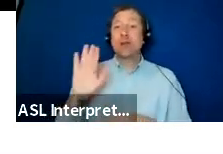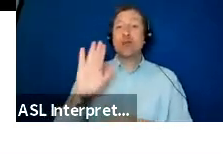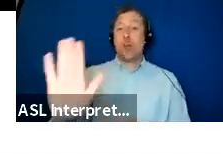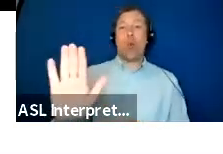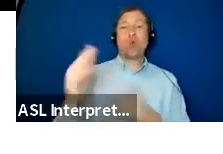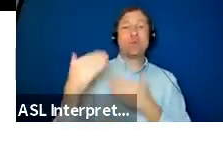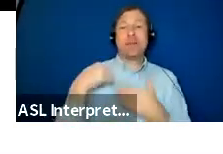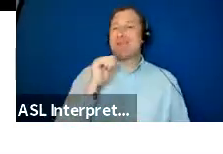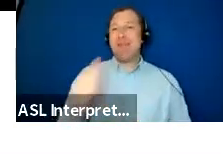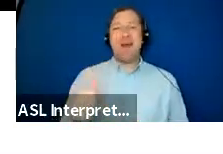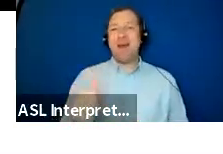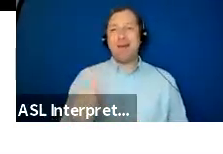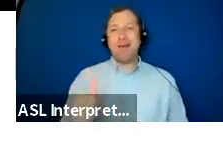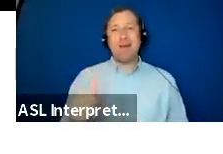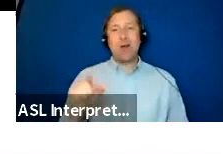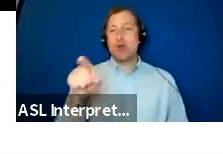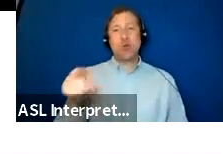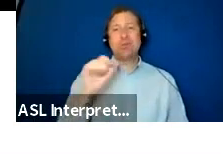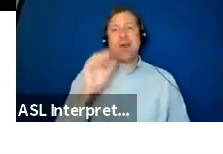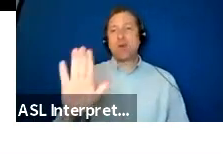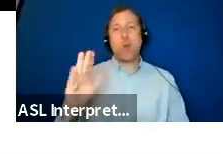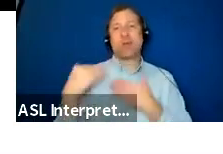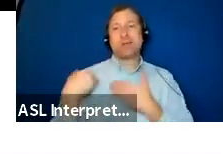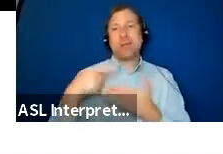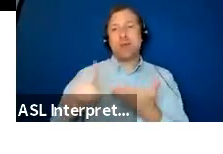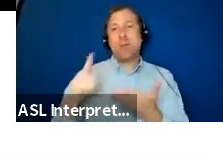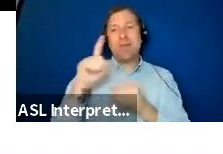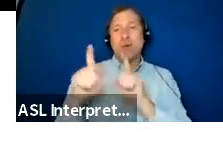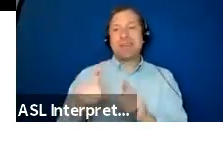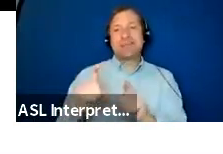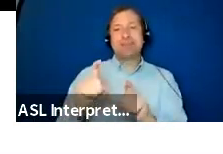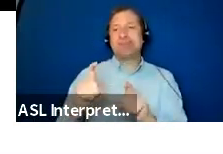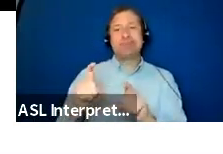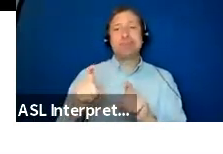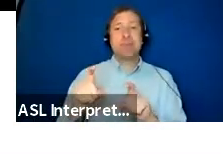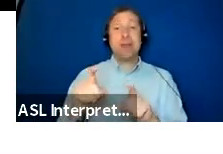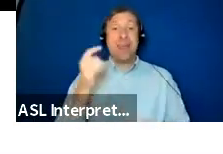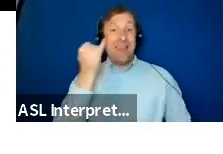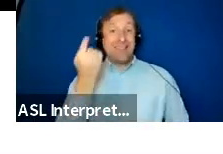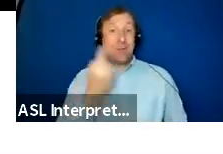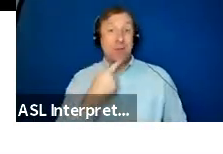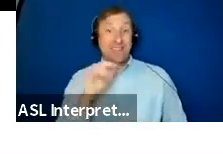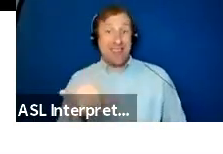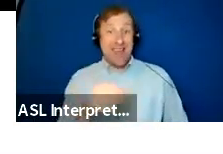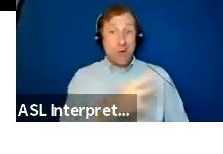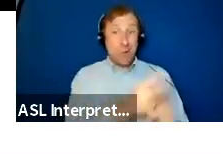as a performer to pay for COVID testing, because that's just not the case. And if anyone were to say that to you, a producer, or anybody else,